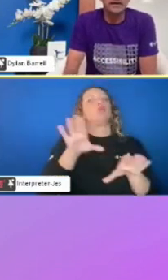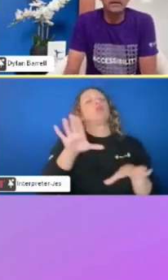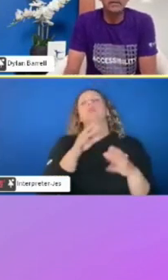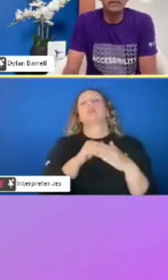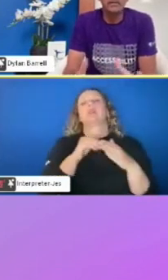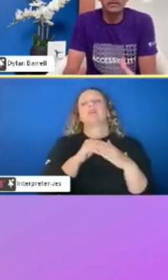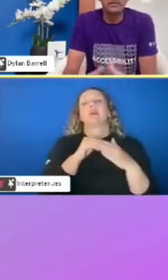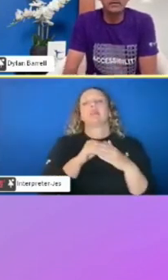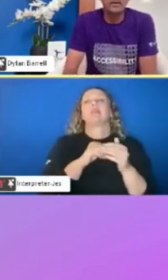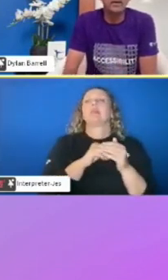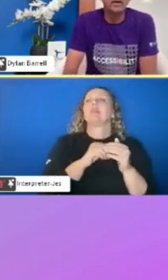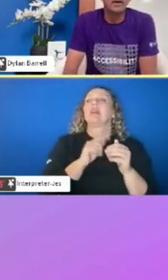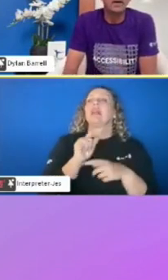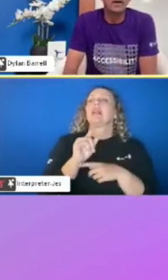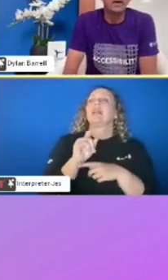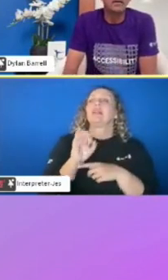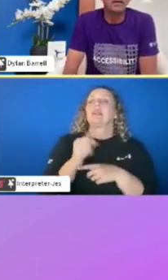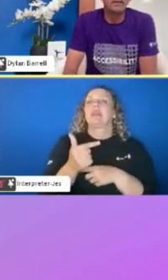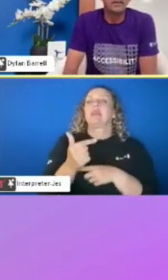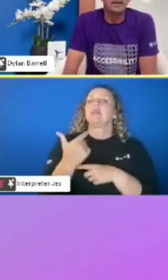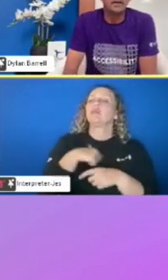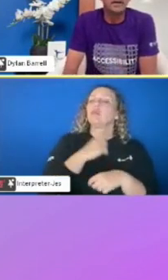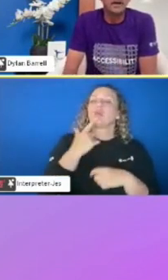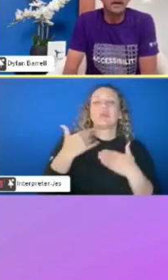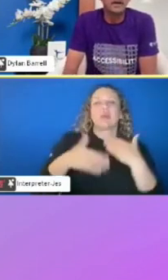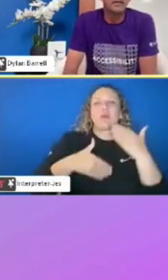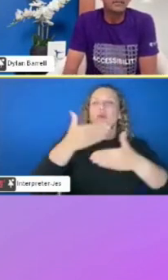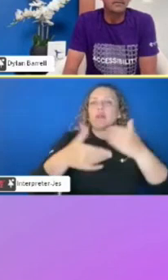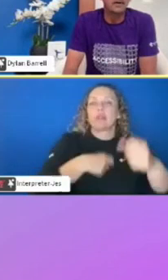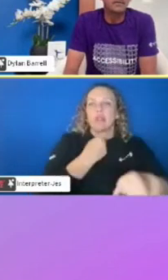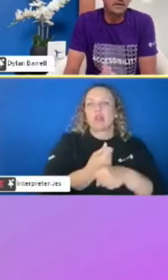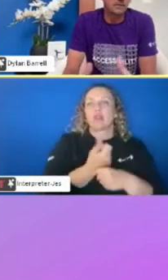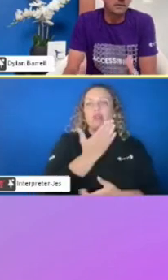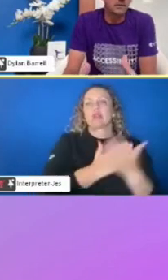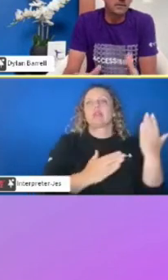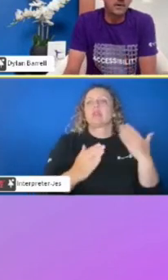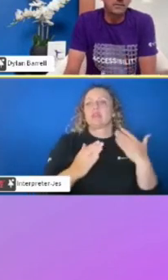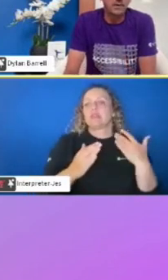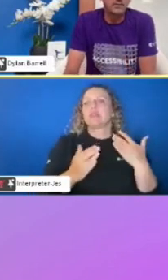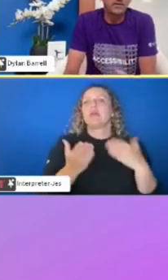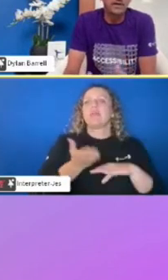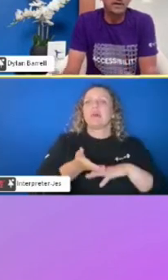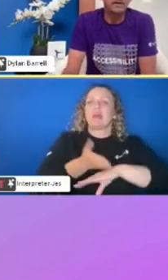And you'll see over the coming year, hopefully some improvements of both React Native